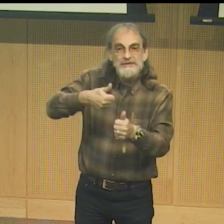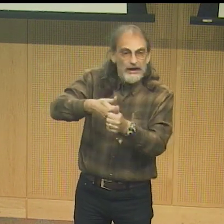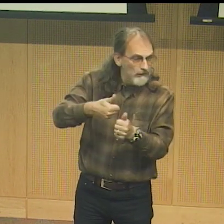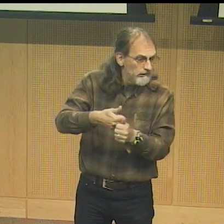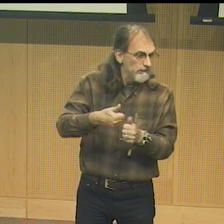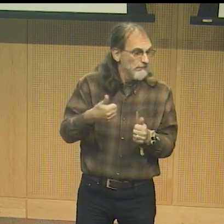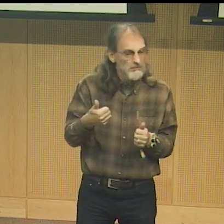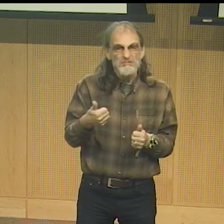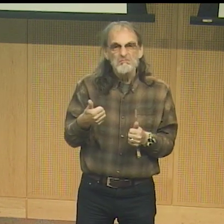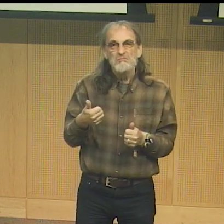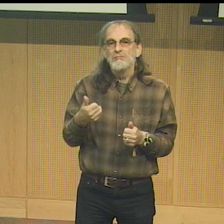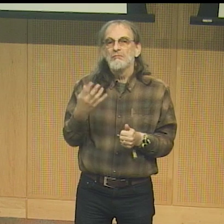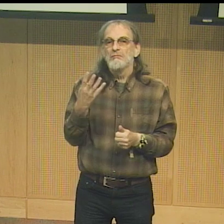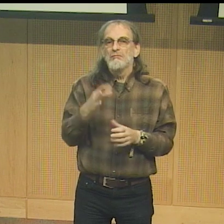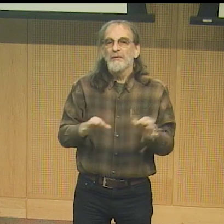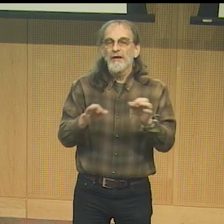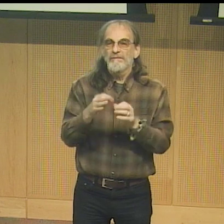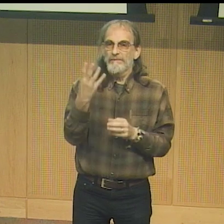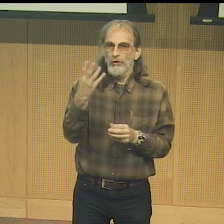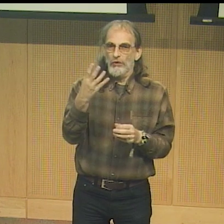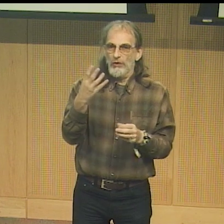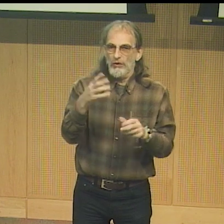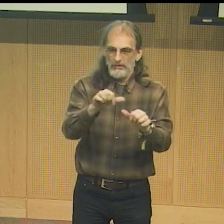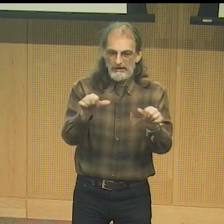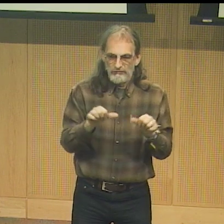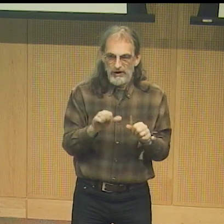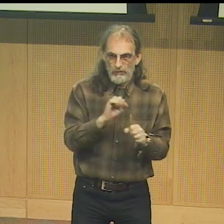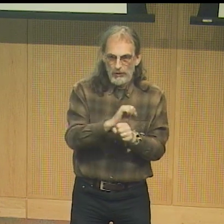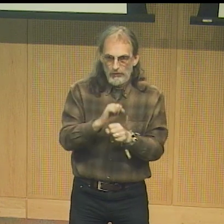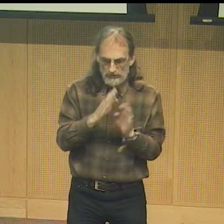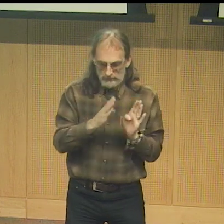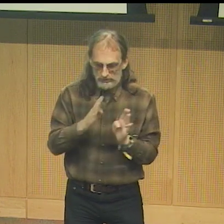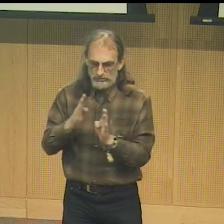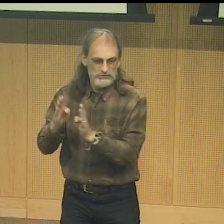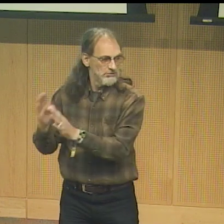The Deafhood Foundation has 4 areas of work where they